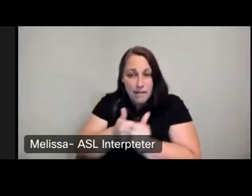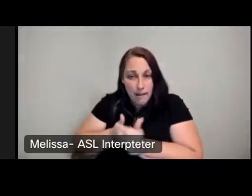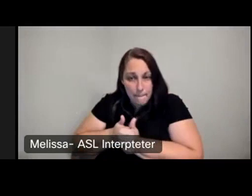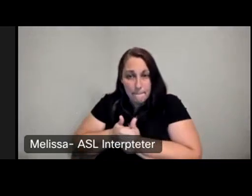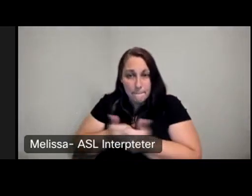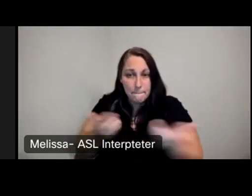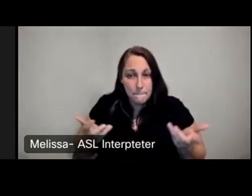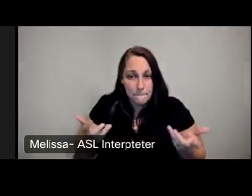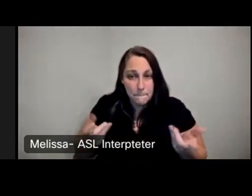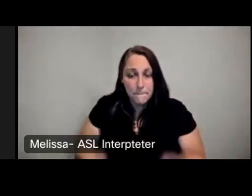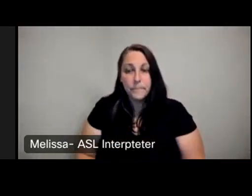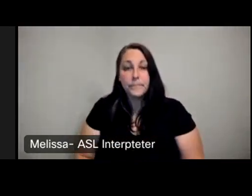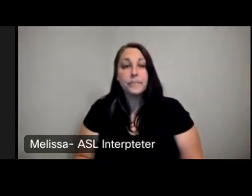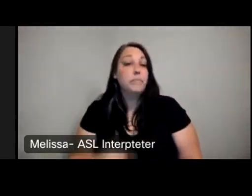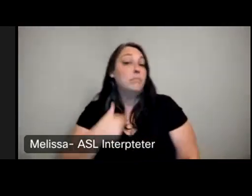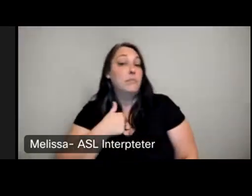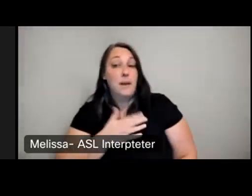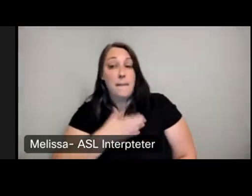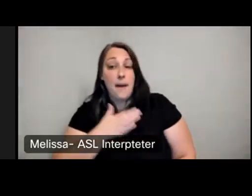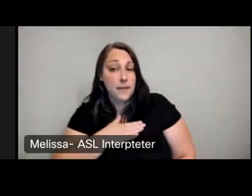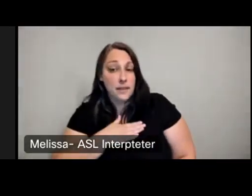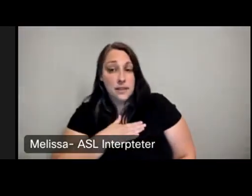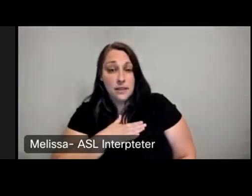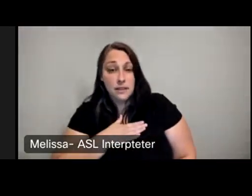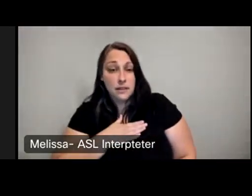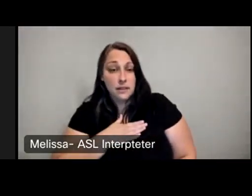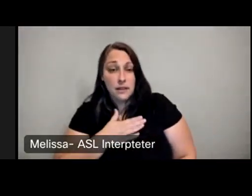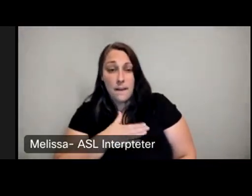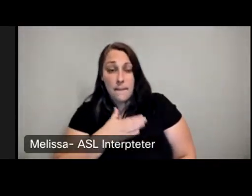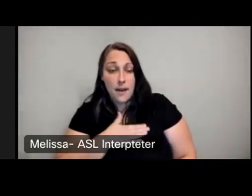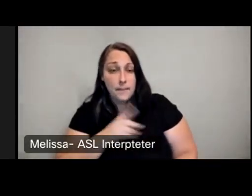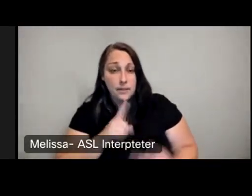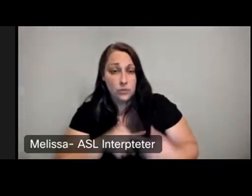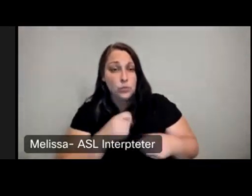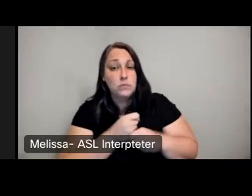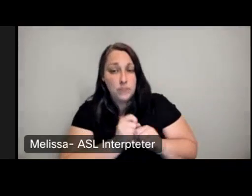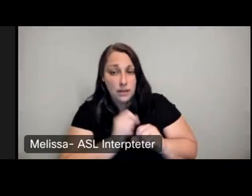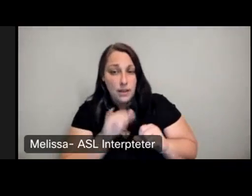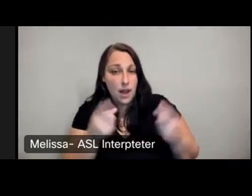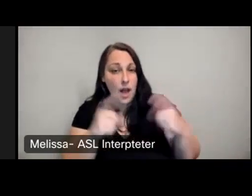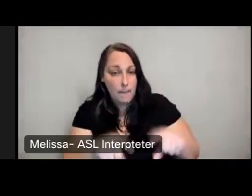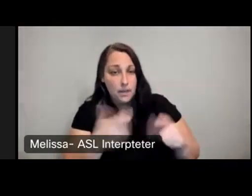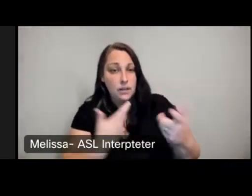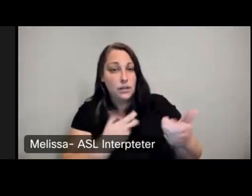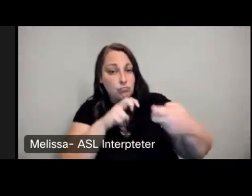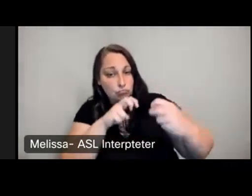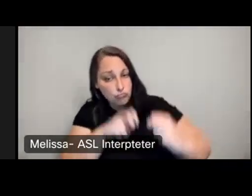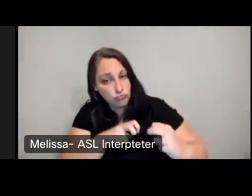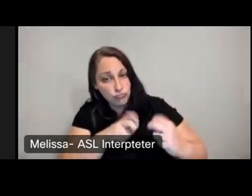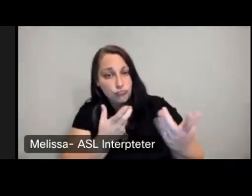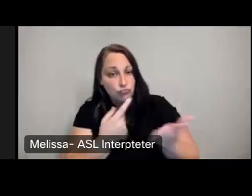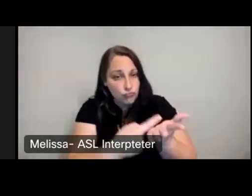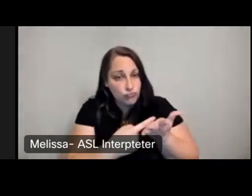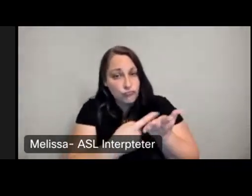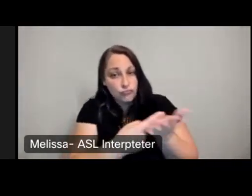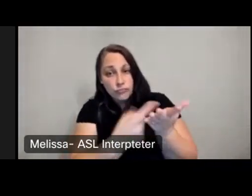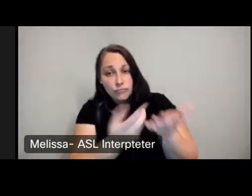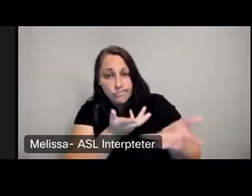I'm happy to make that happen so let's let's work together because other some of the ANC